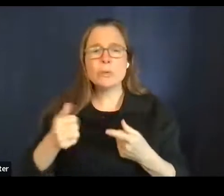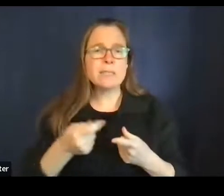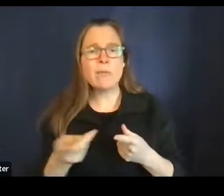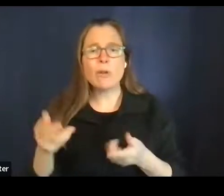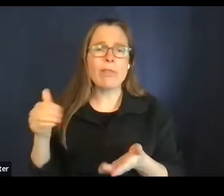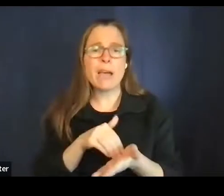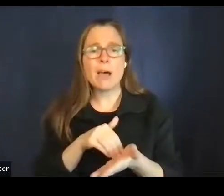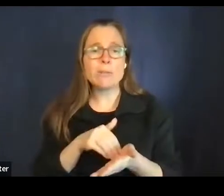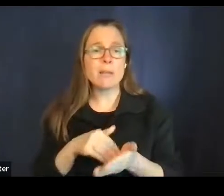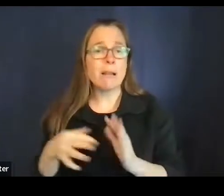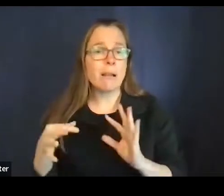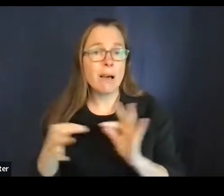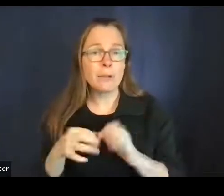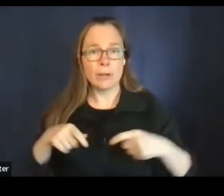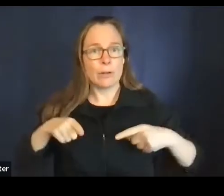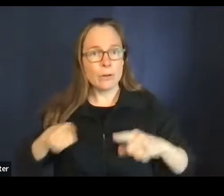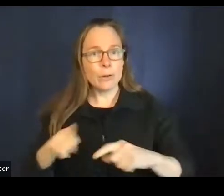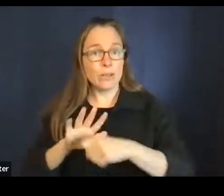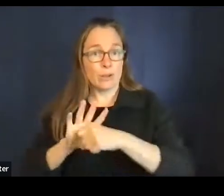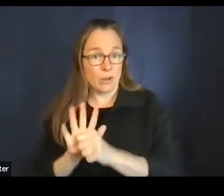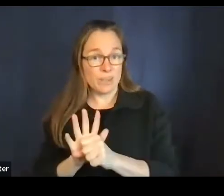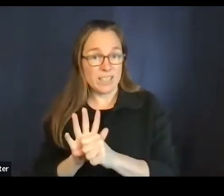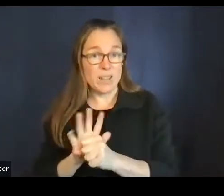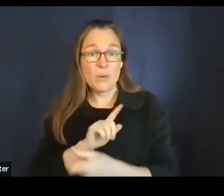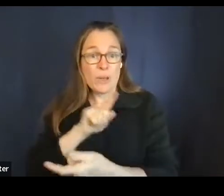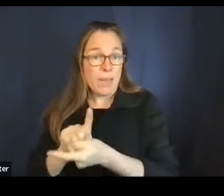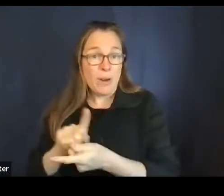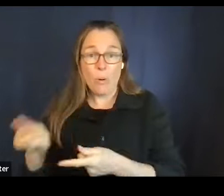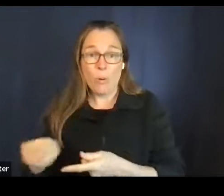all during a pandemic where we only met through virtual meetings.